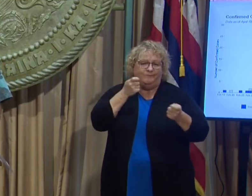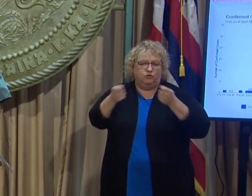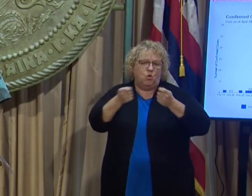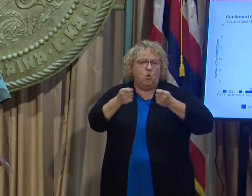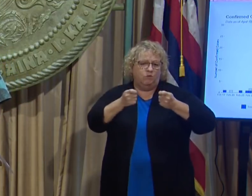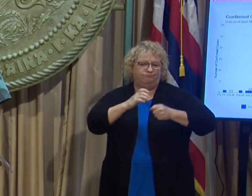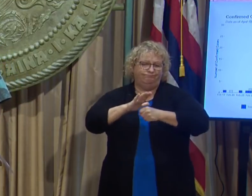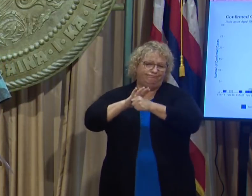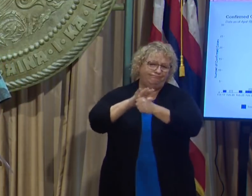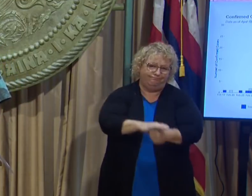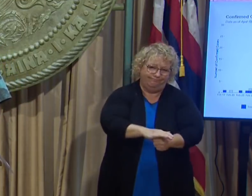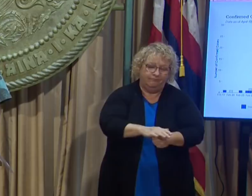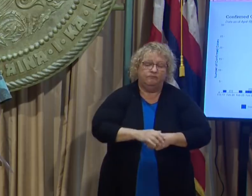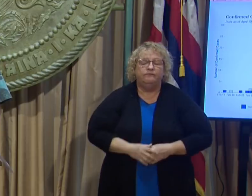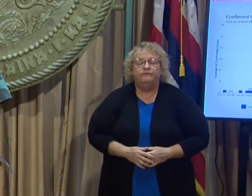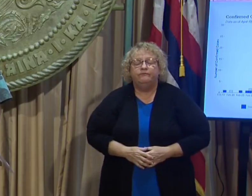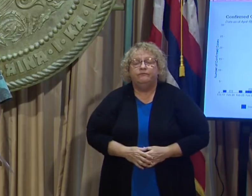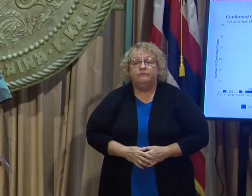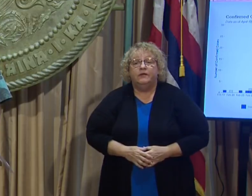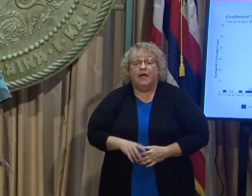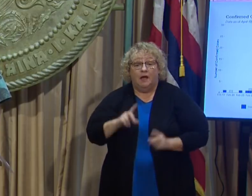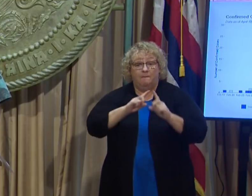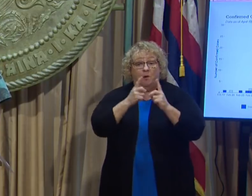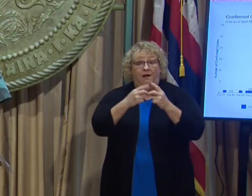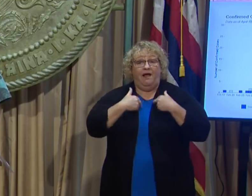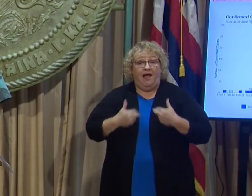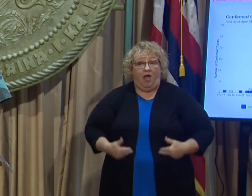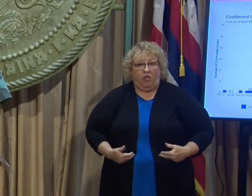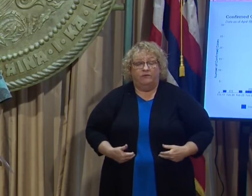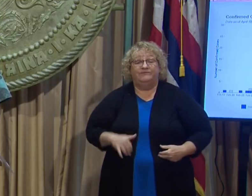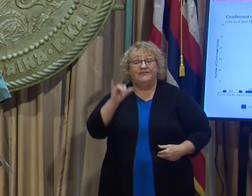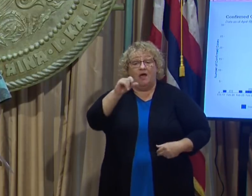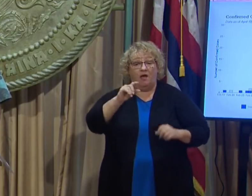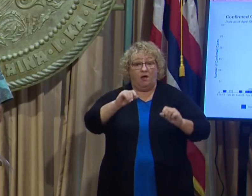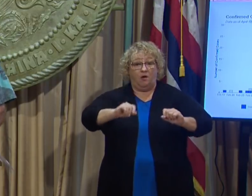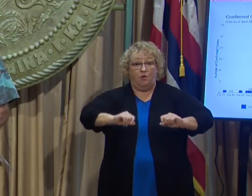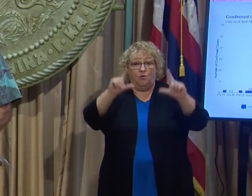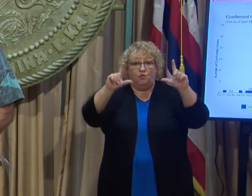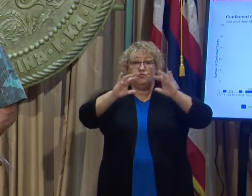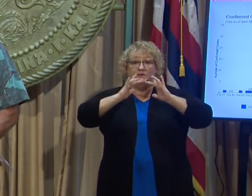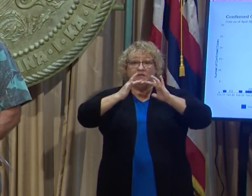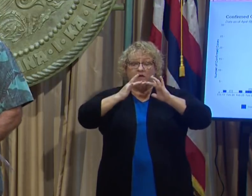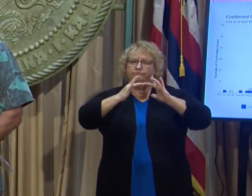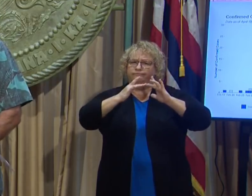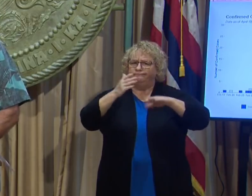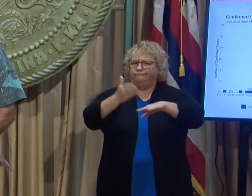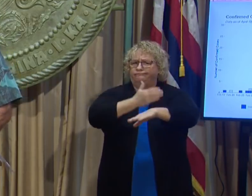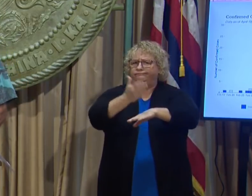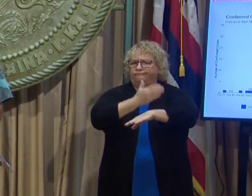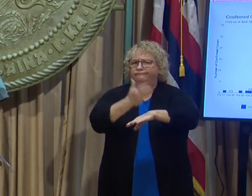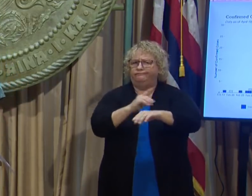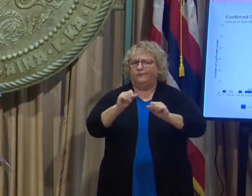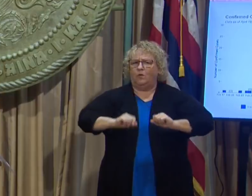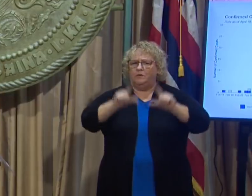GOVERNOR HAS ANNOUNCED IS GOING TO BE KEY TO KEEPING THE SITUATION UNDER CONTROL. THE DEPARTMENT OF HEALTH HAS